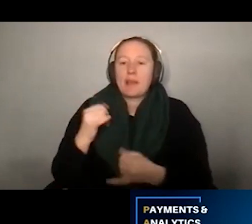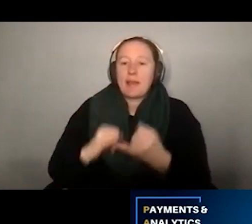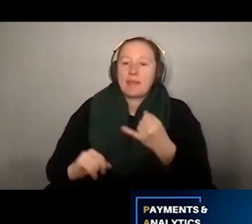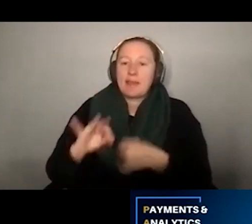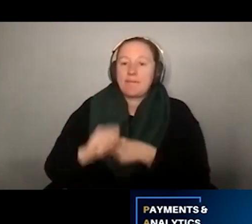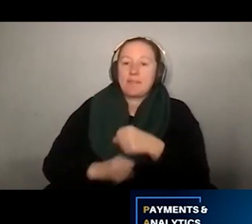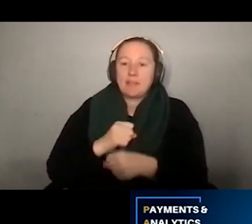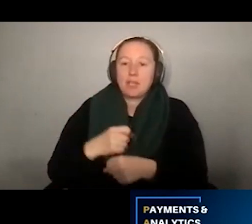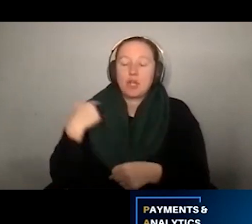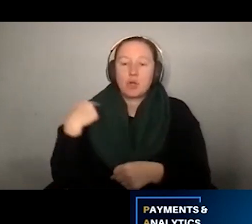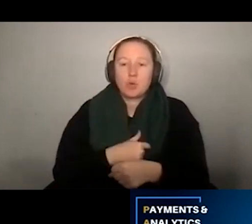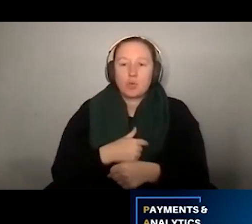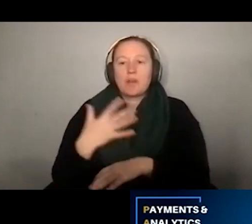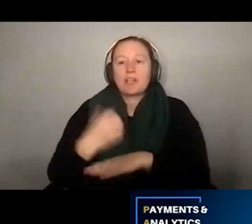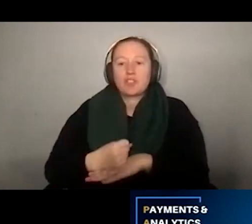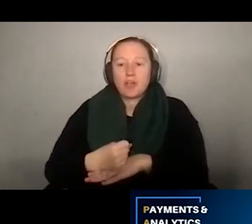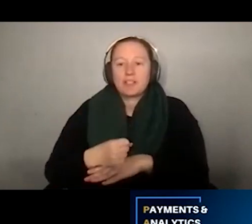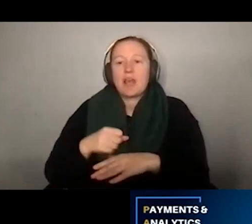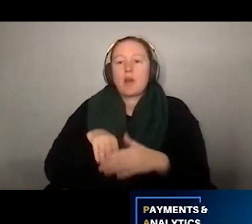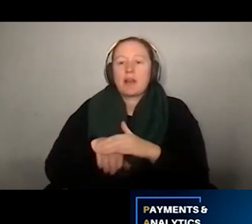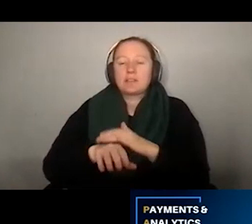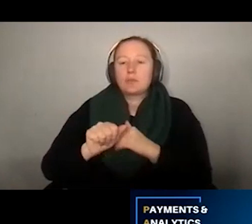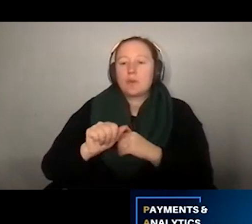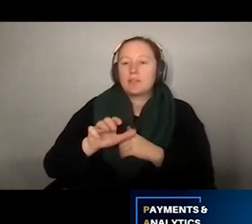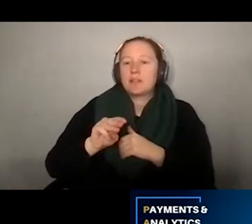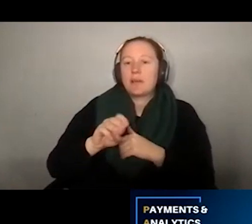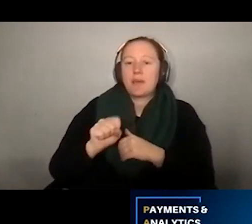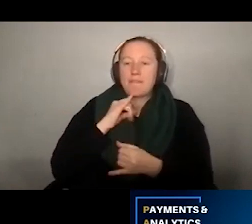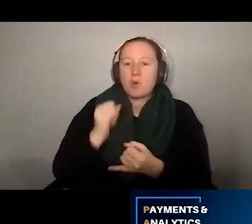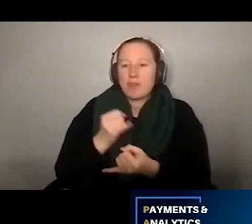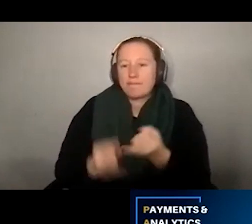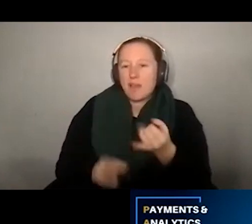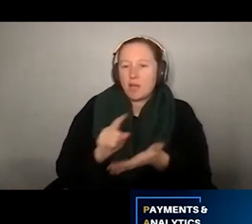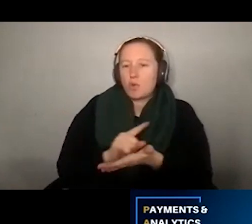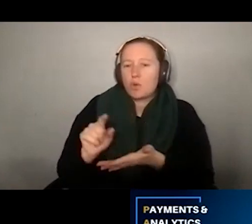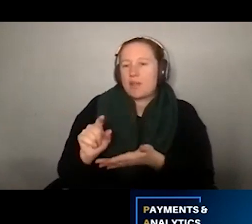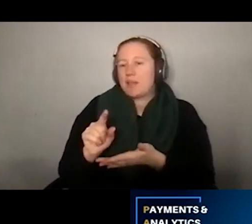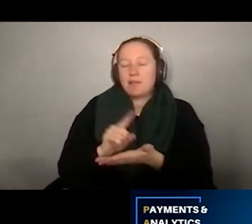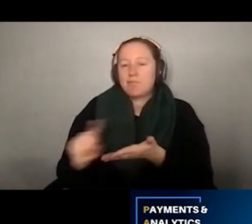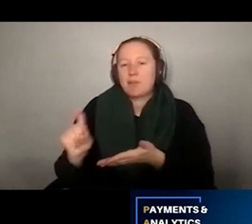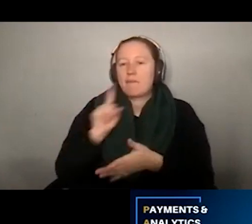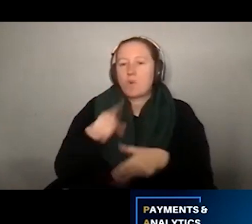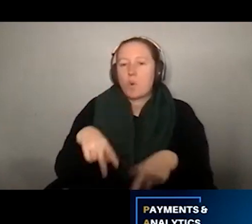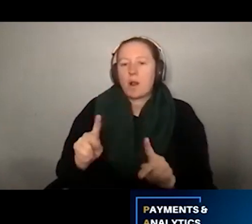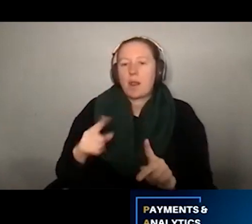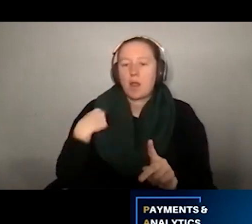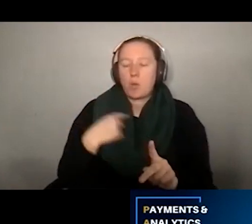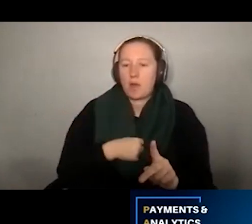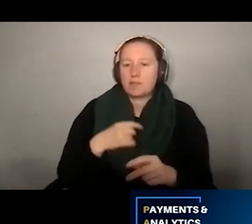we actually shut down access to ACMS for the final business week to allow for our own year-end closeout activities